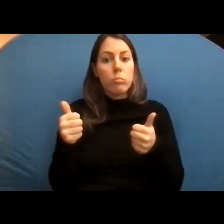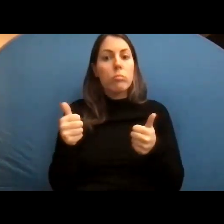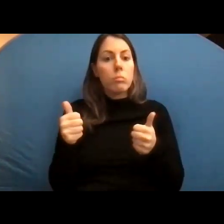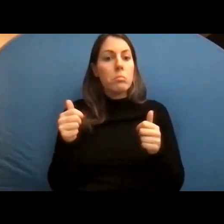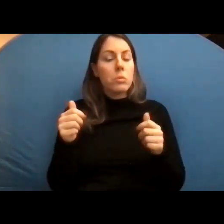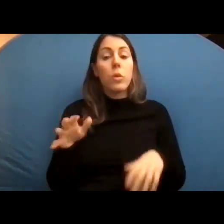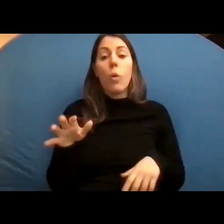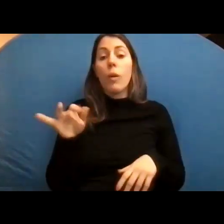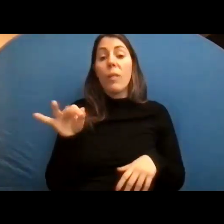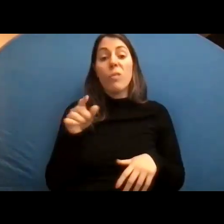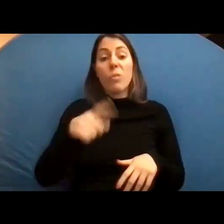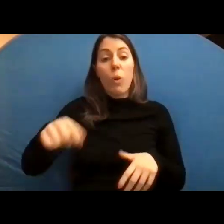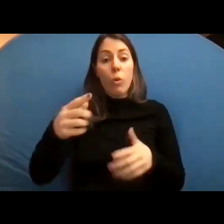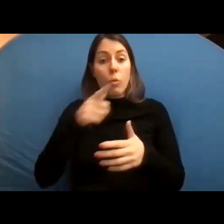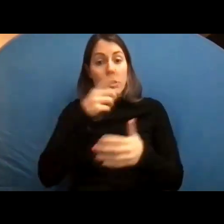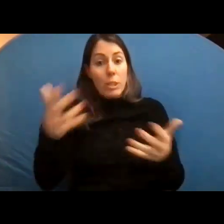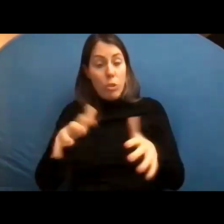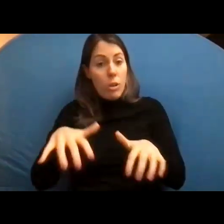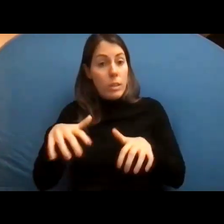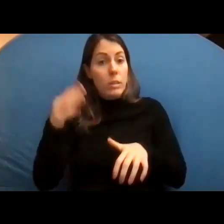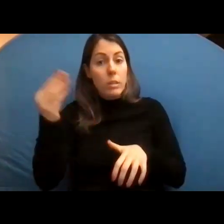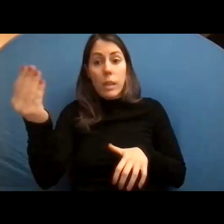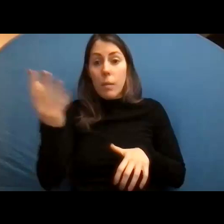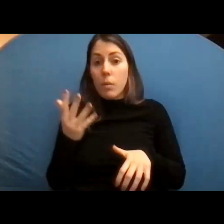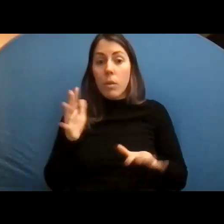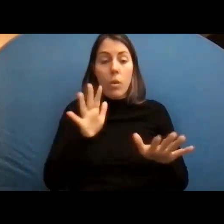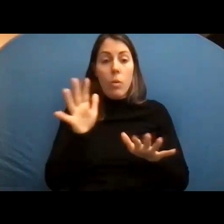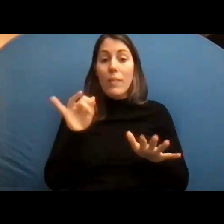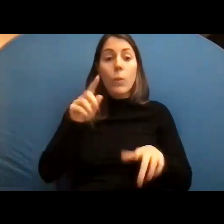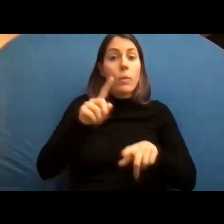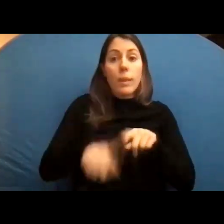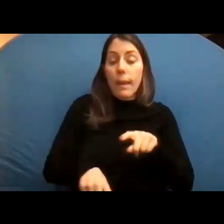spotlit and pinned, and we can get sort of an indication from